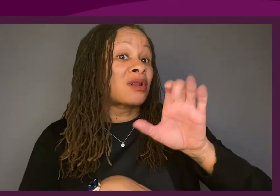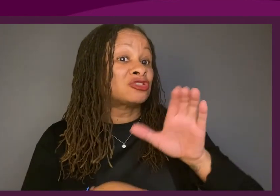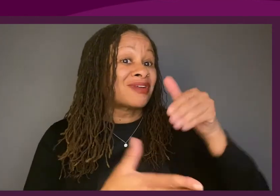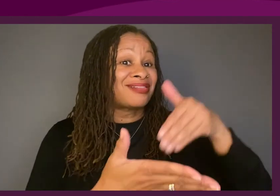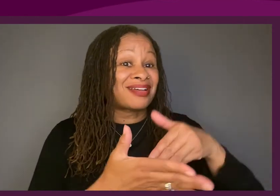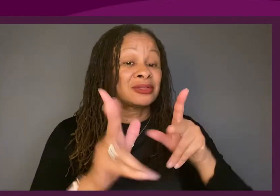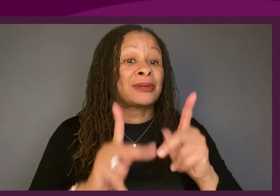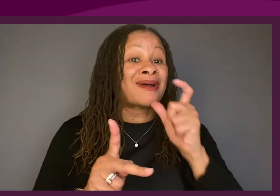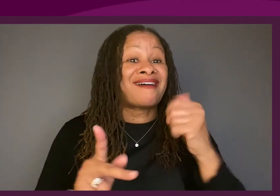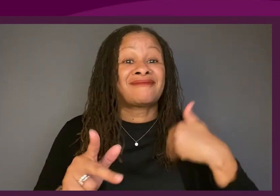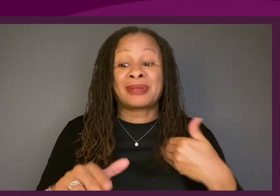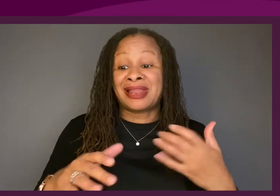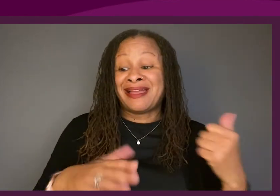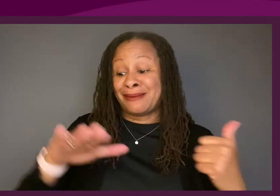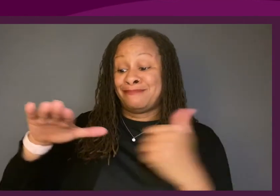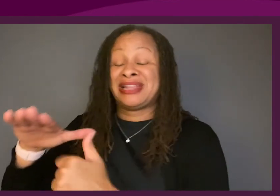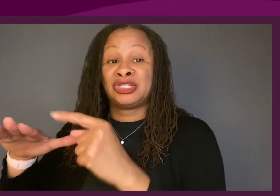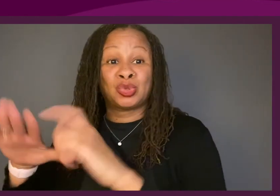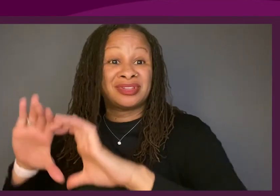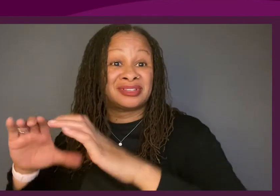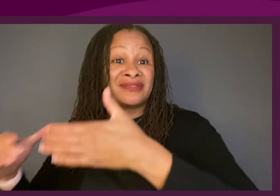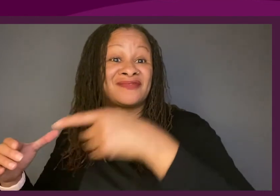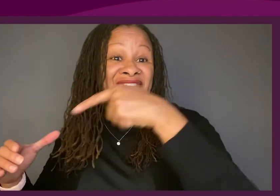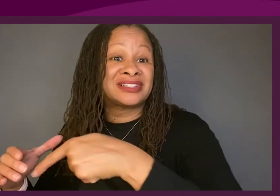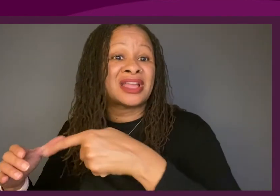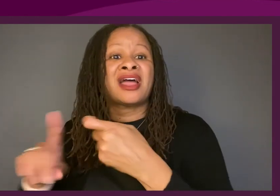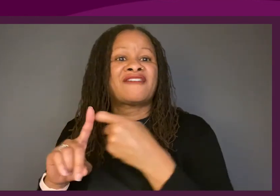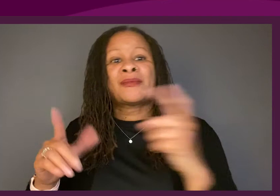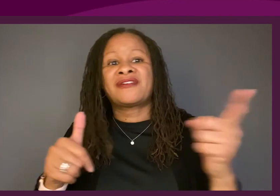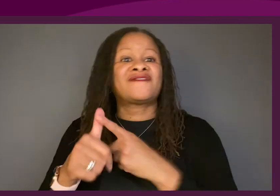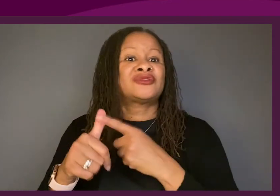of January. 100,000 people.